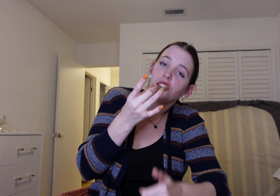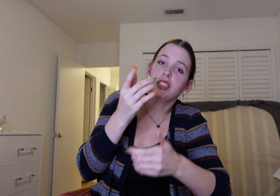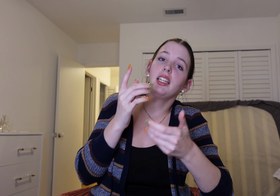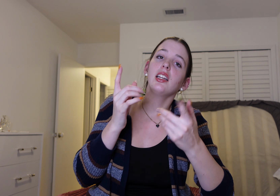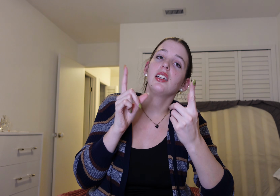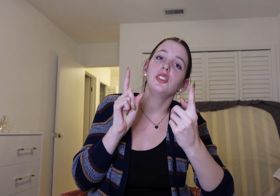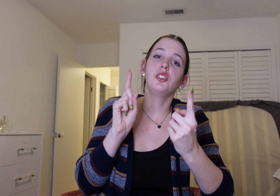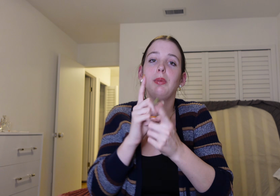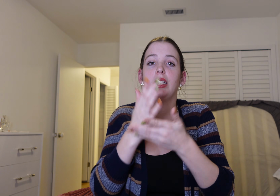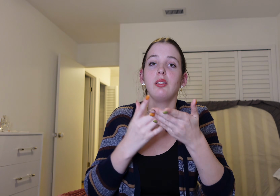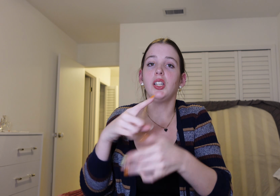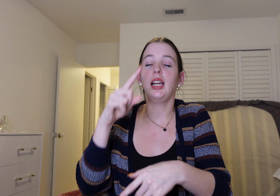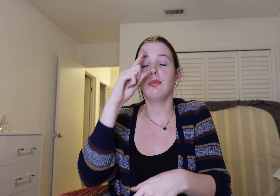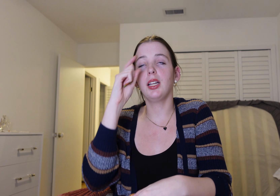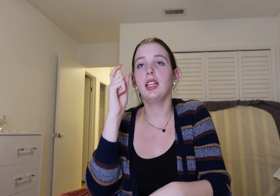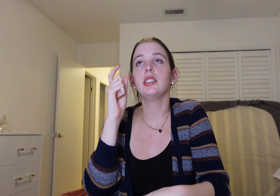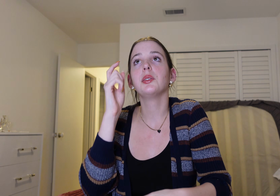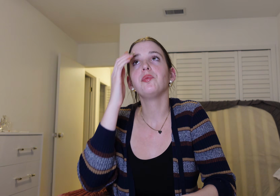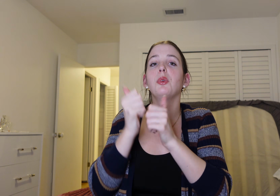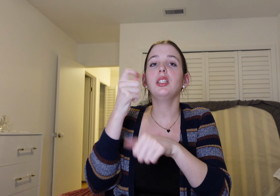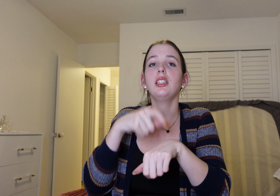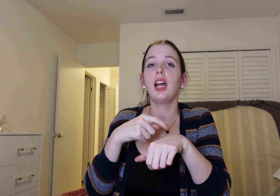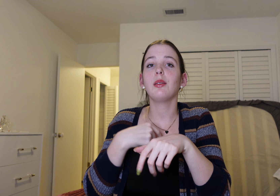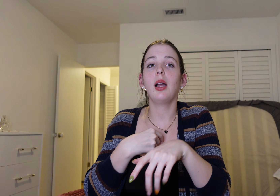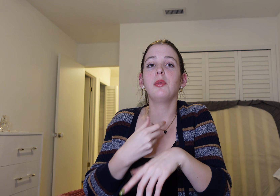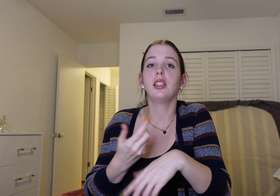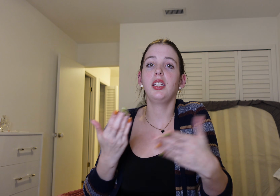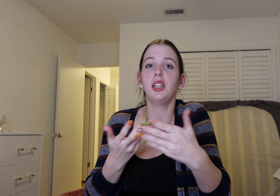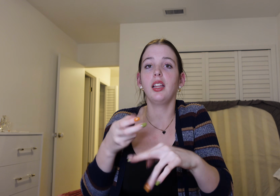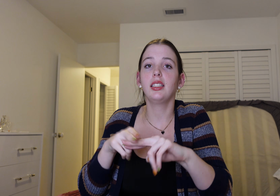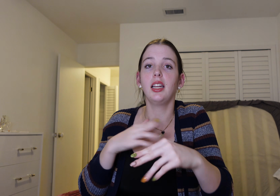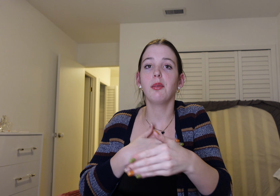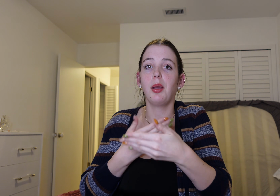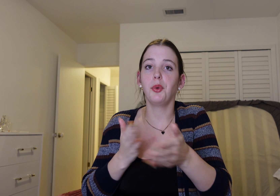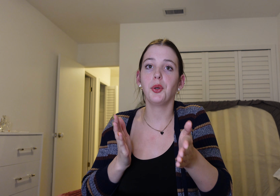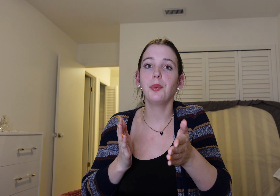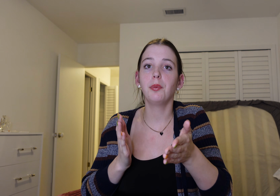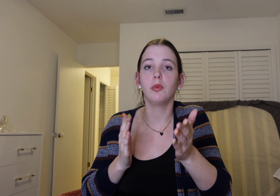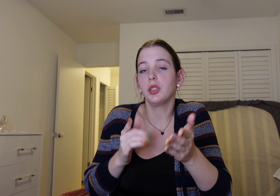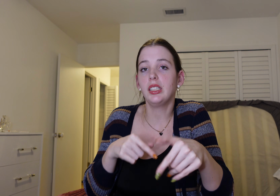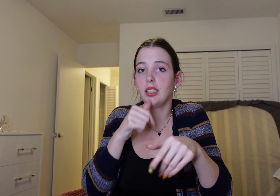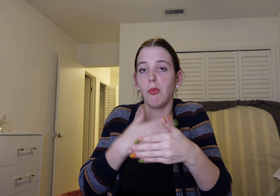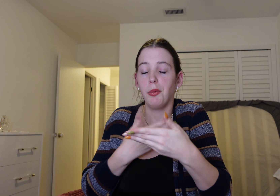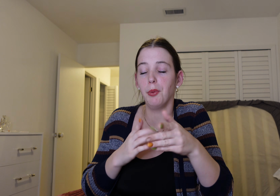interesting to meet some of you guys, because most of the time I'm just here, like, sitting in my room well, this is not my room.